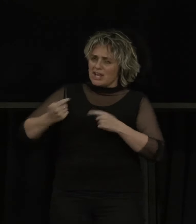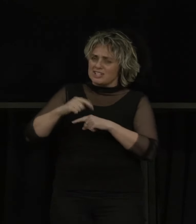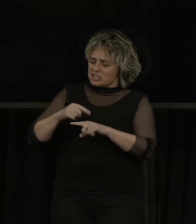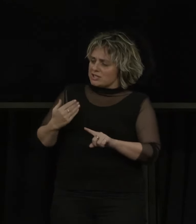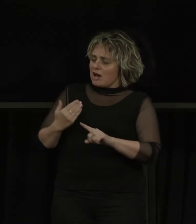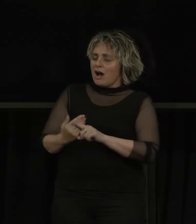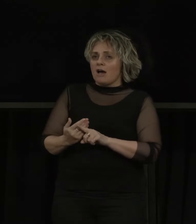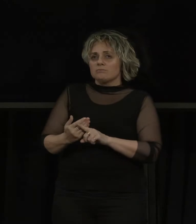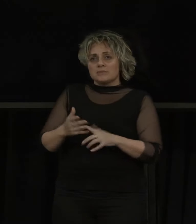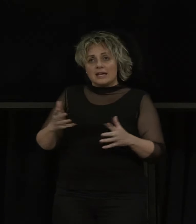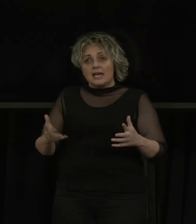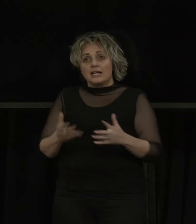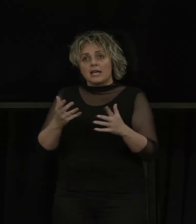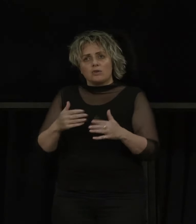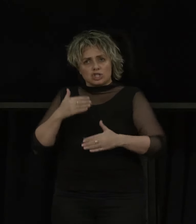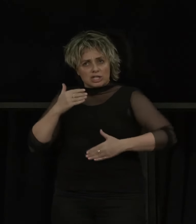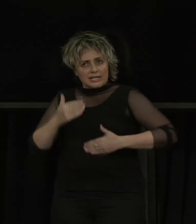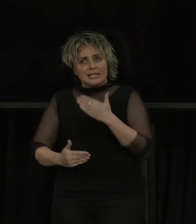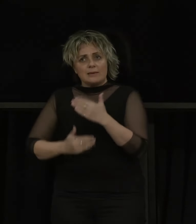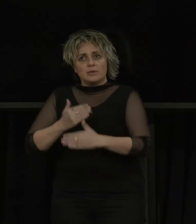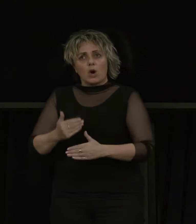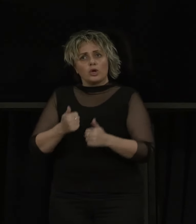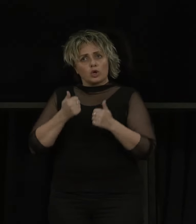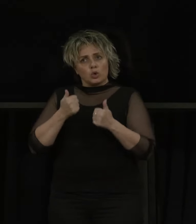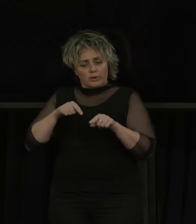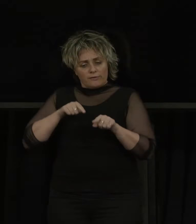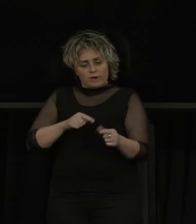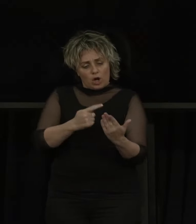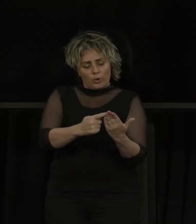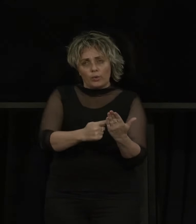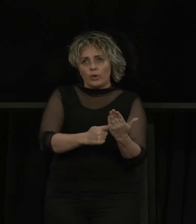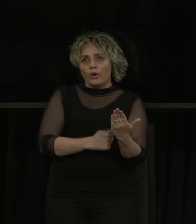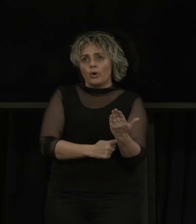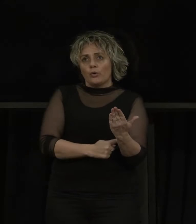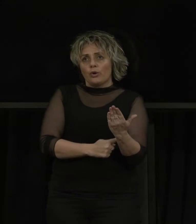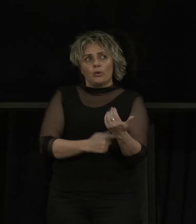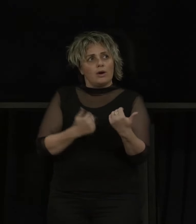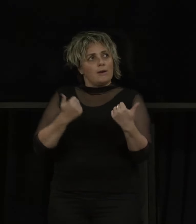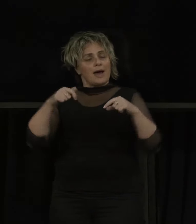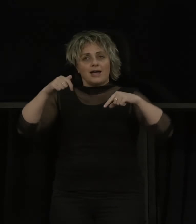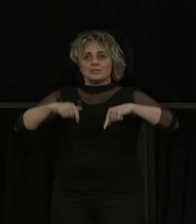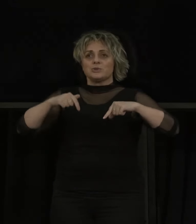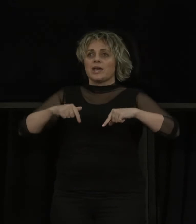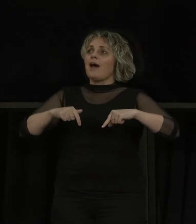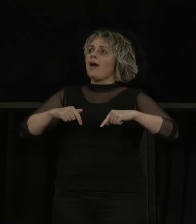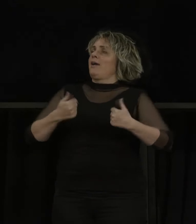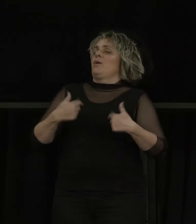And when New Zealand moved a heightened alert level. I would like to thank New Zealand is for their efforts during these challenging times.